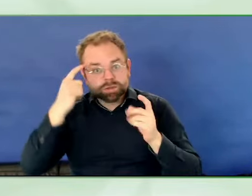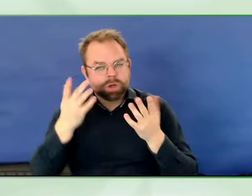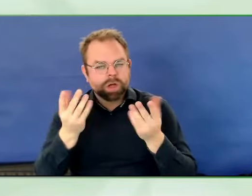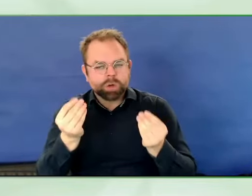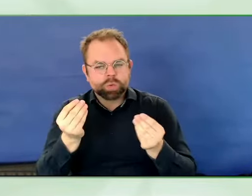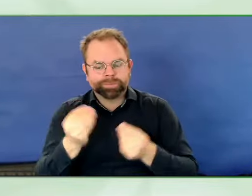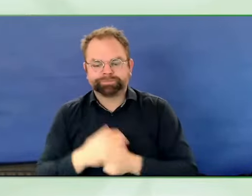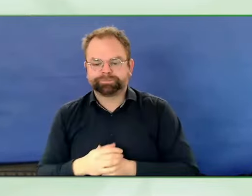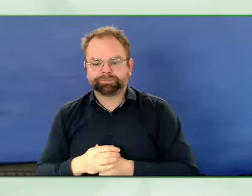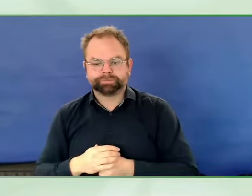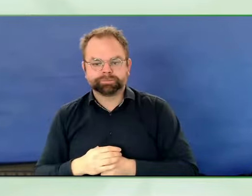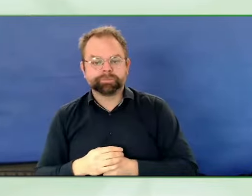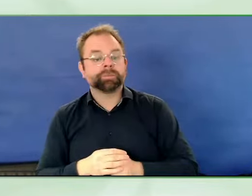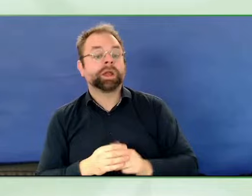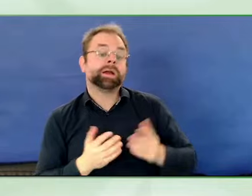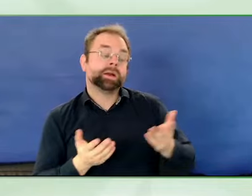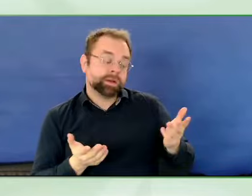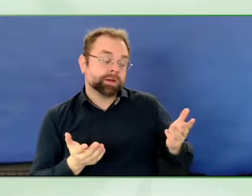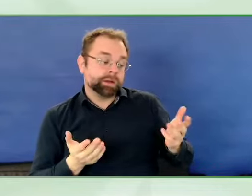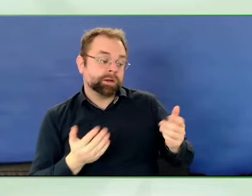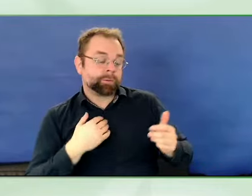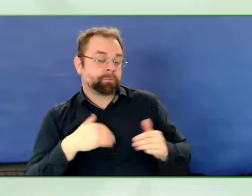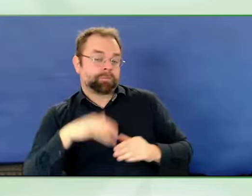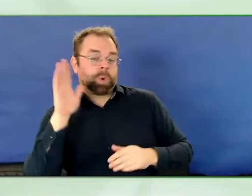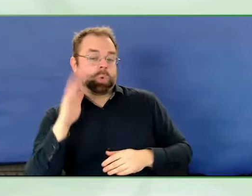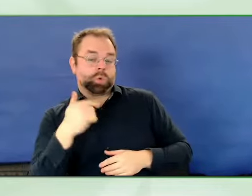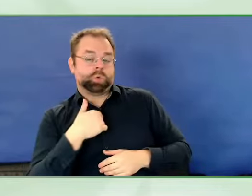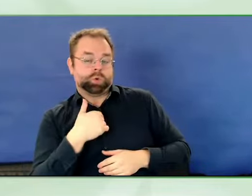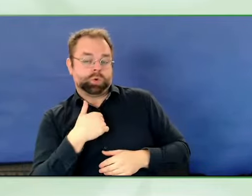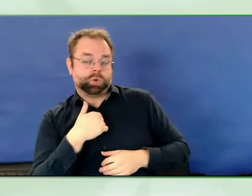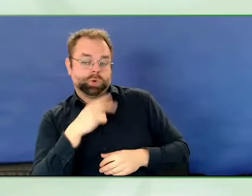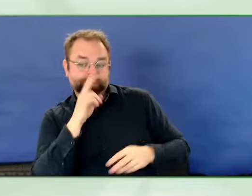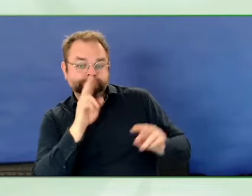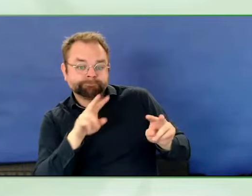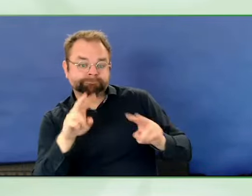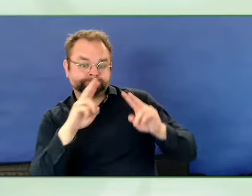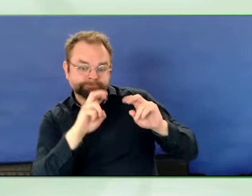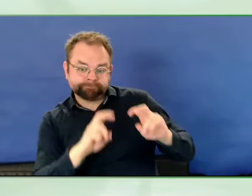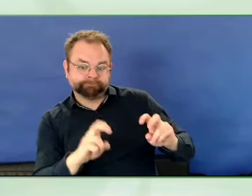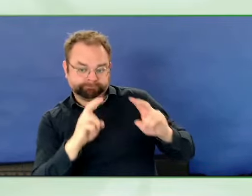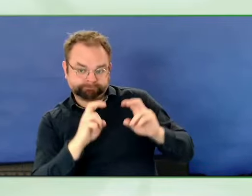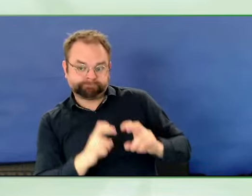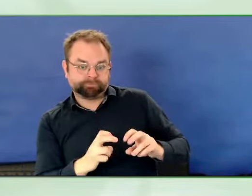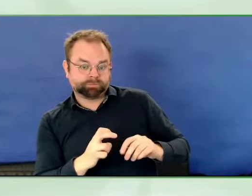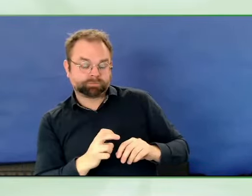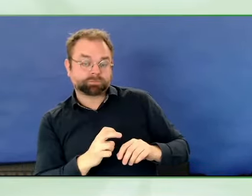that we have a topic here and I want to make it the centre of attention of the trust.